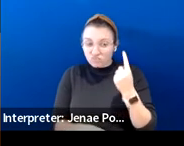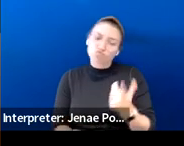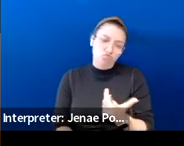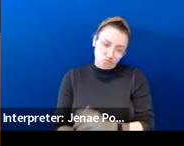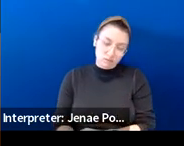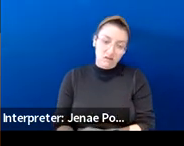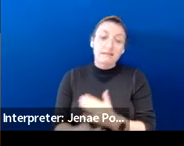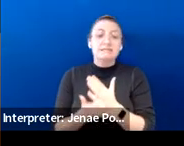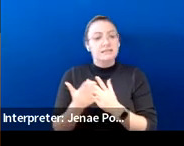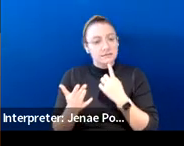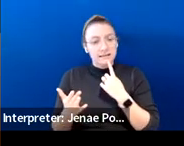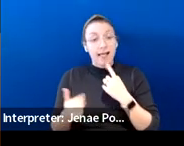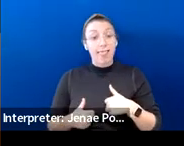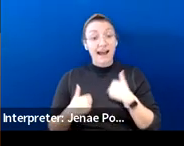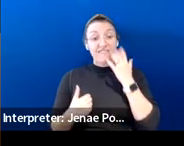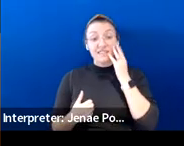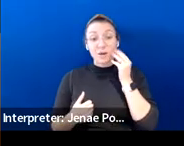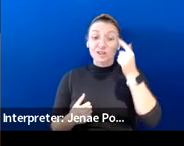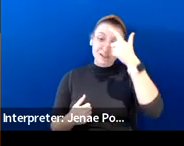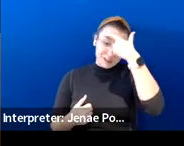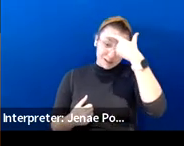such as traumatic experiences trigger a disorder in people.